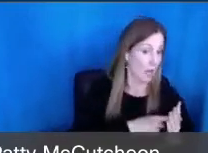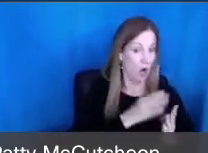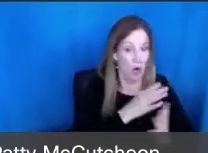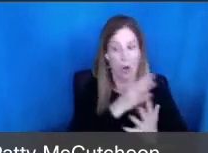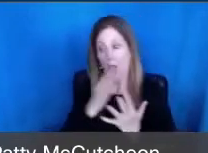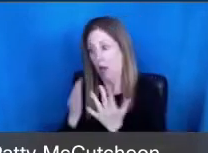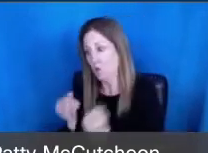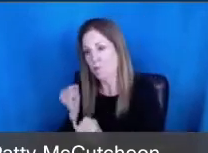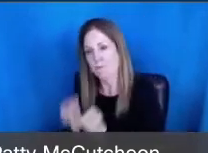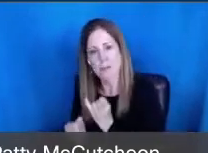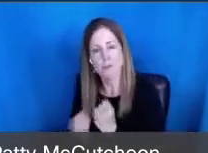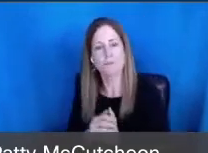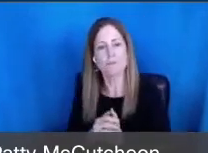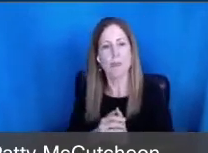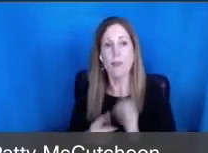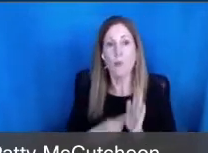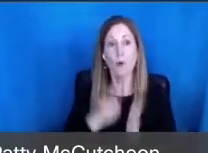how do we roll it out and implement it agency-wide?"